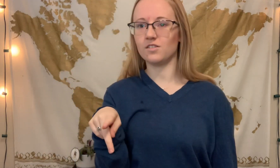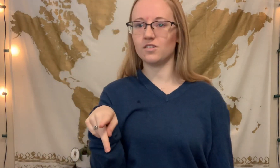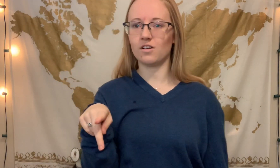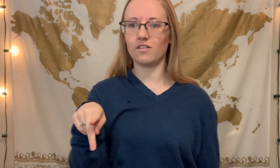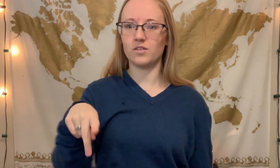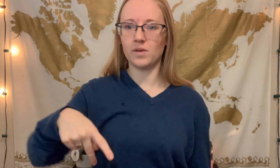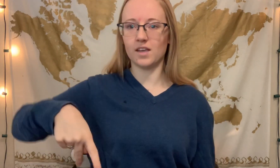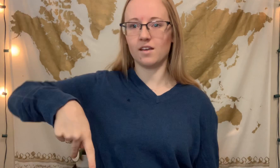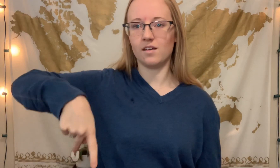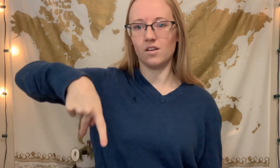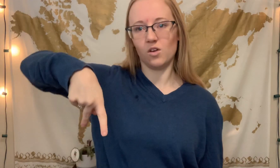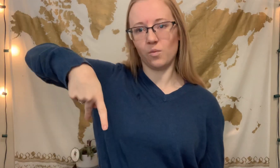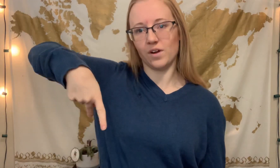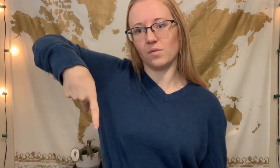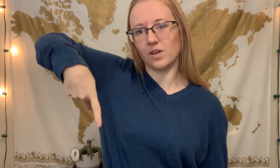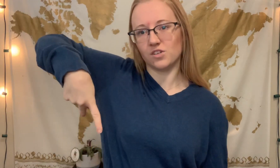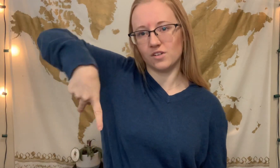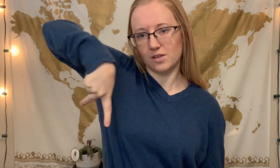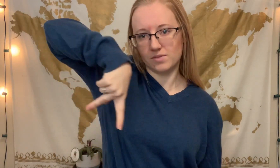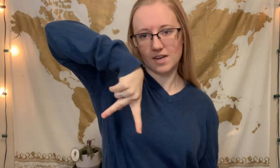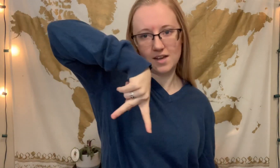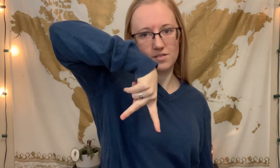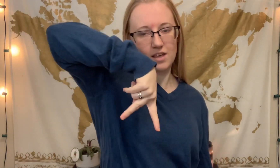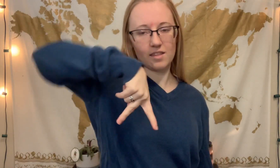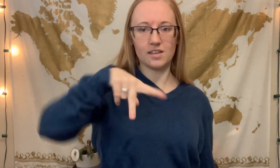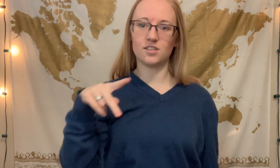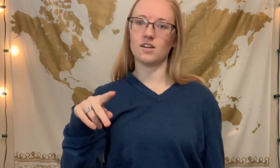you don't have to make it weird make sure it's upside down like this or